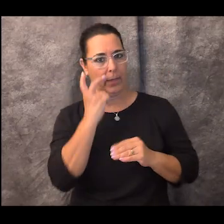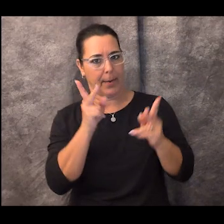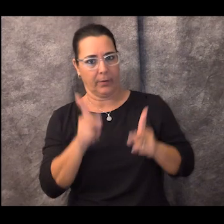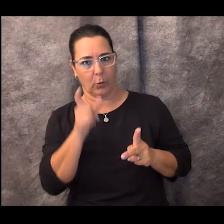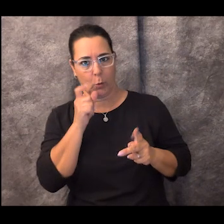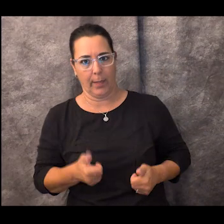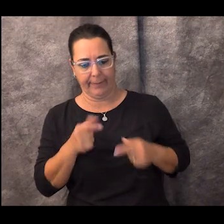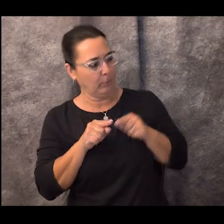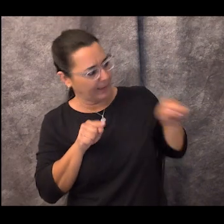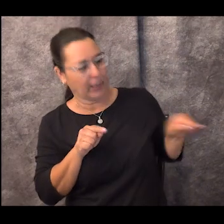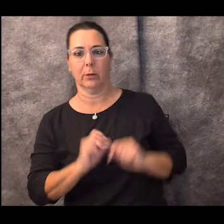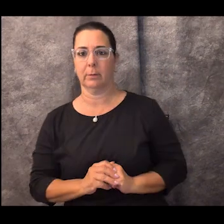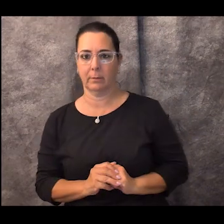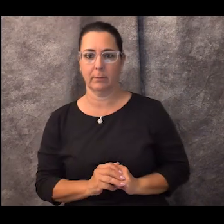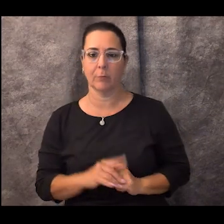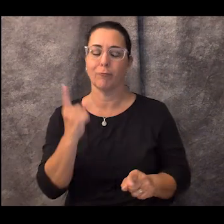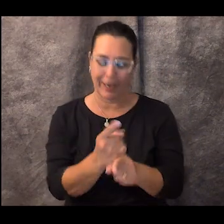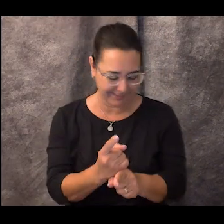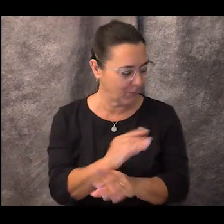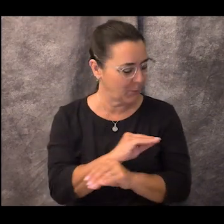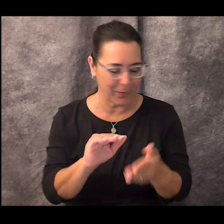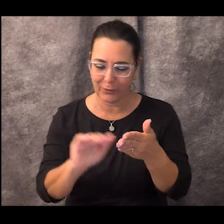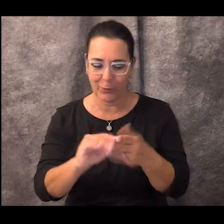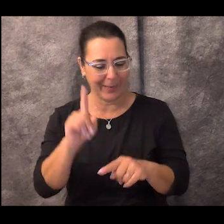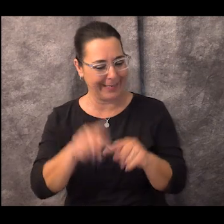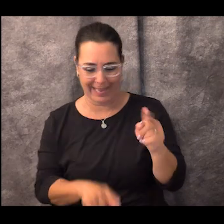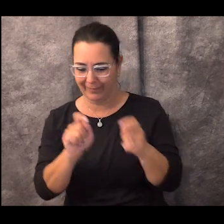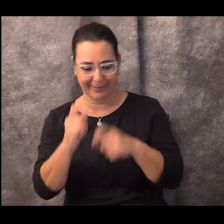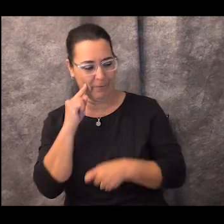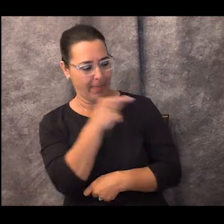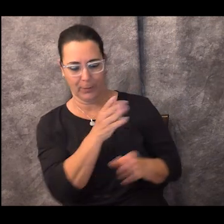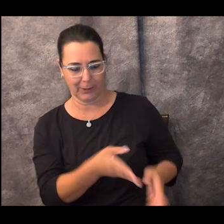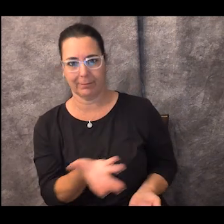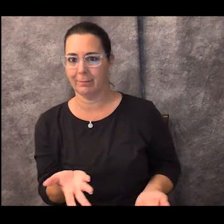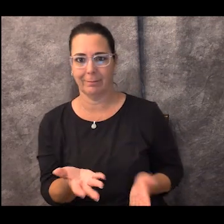(Eric) Right. There's no excuse. There's no excuse. (Michelle) We could definitely do it. (Eric) Yeah.